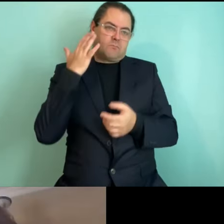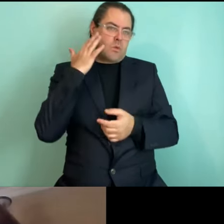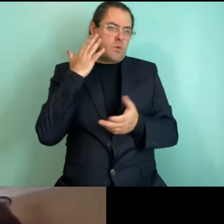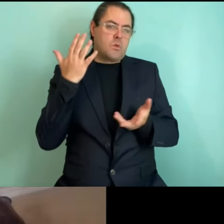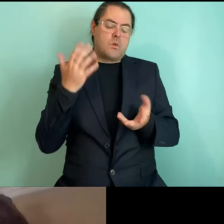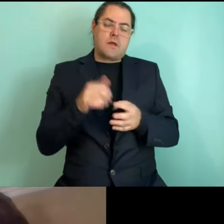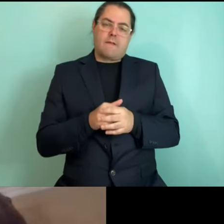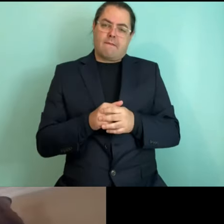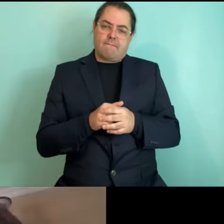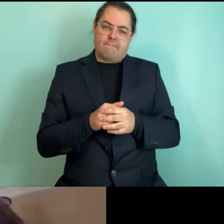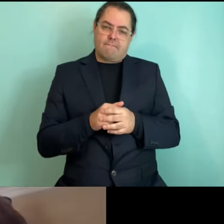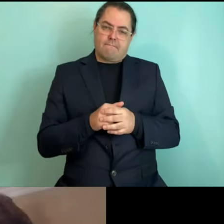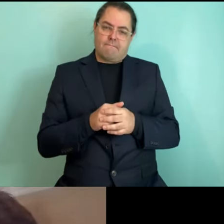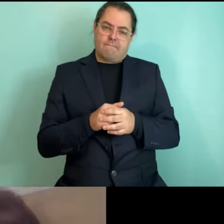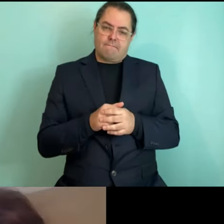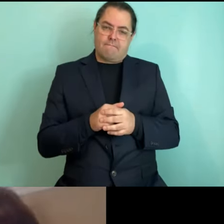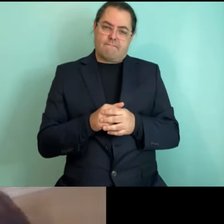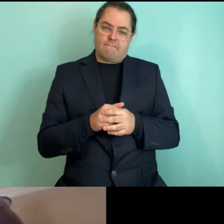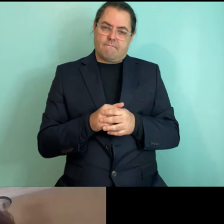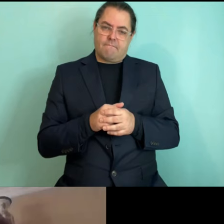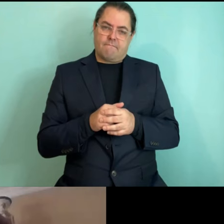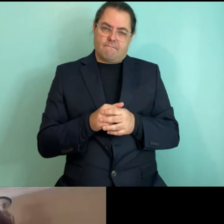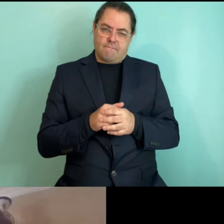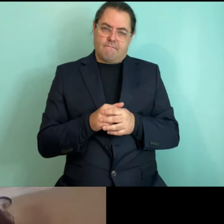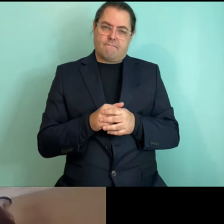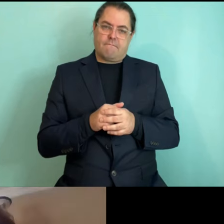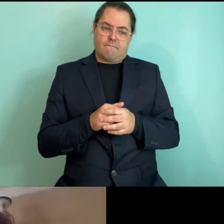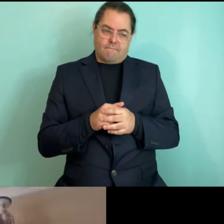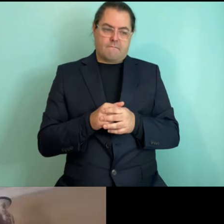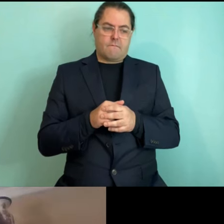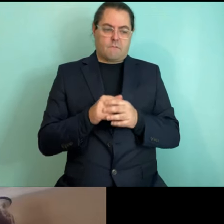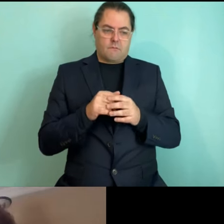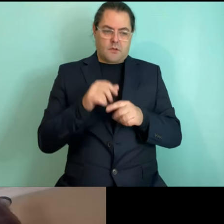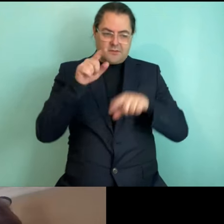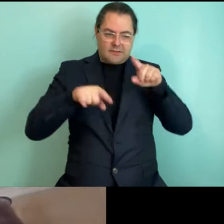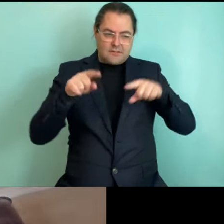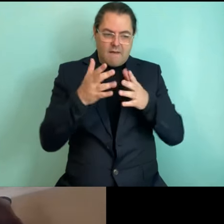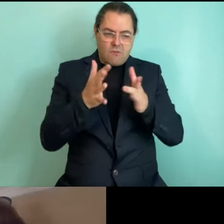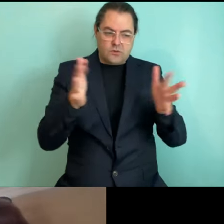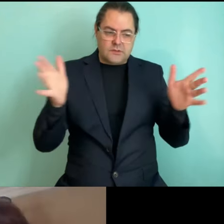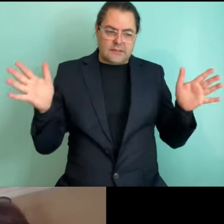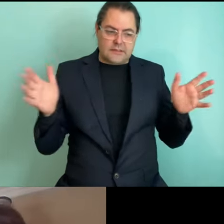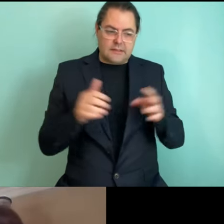do crucial to me, or meal plus the pecan keys over at the German Keno podium way undertreatment